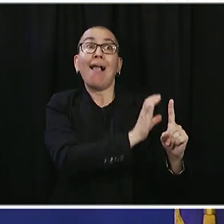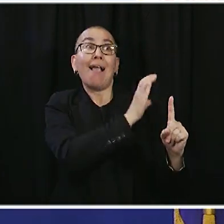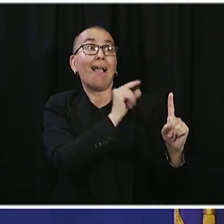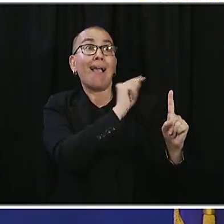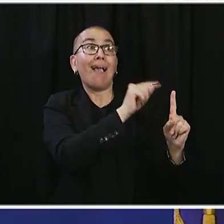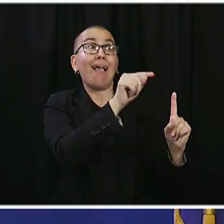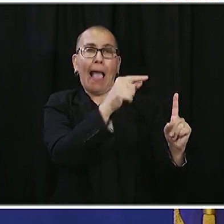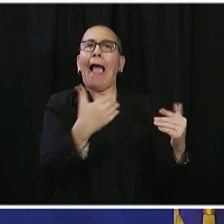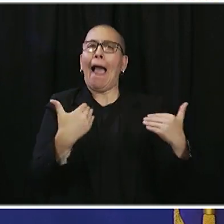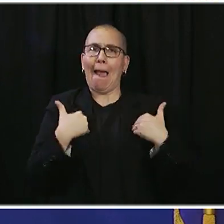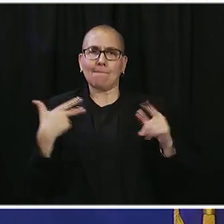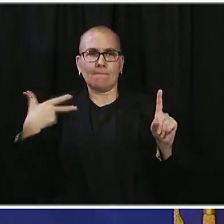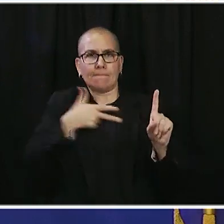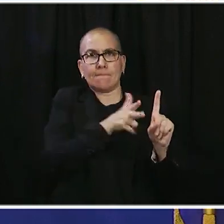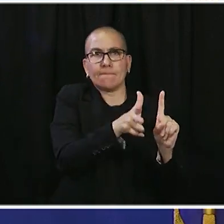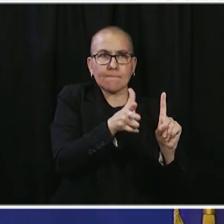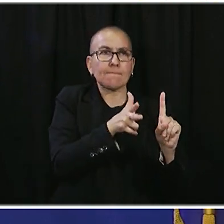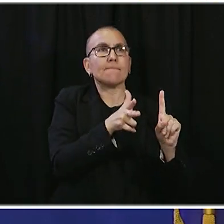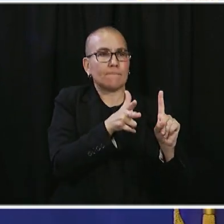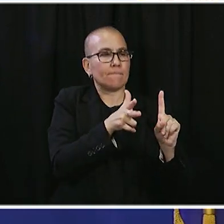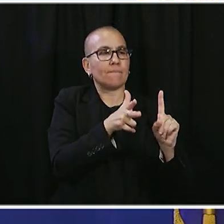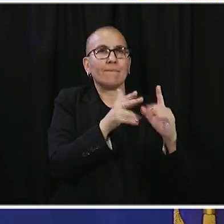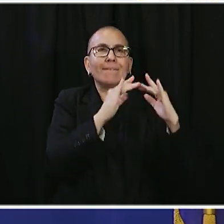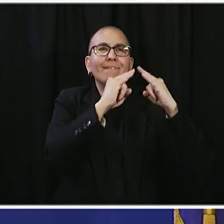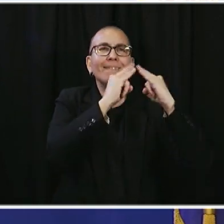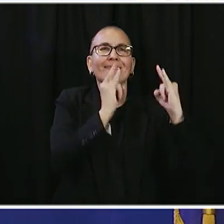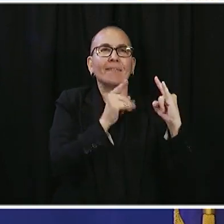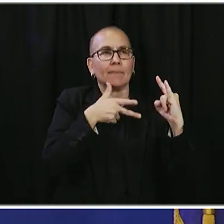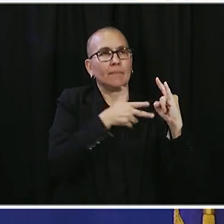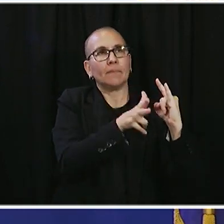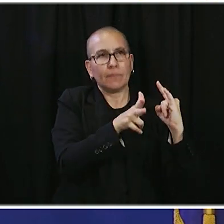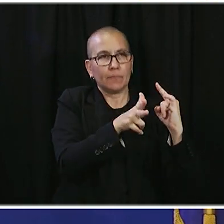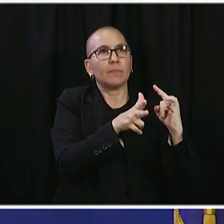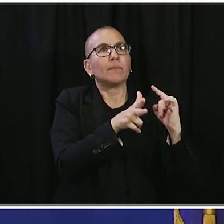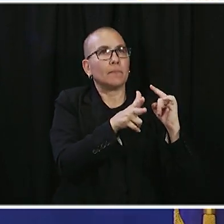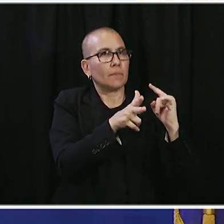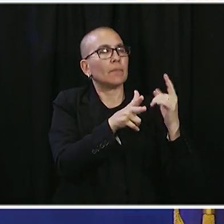WE'VE SEEN, AGAIN, KIND OF UPS AND DOWNS. SOME OF THE CLINICS HAVE ESTABLISHED DRIVE-IN